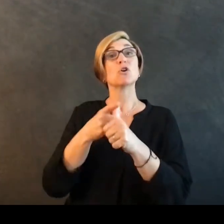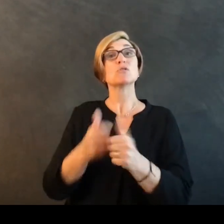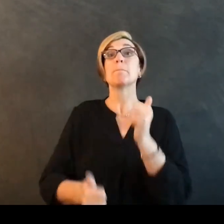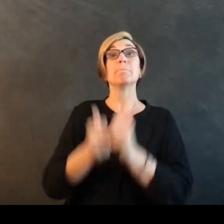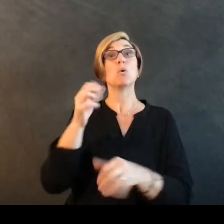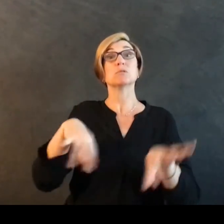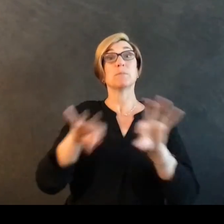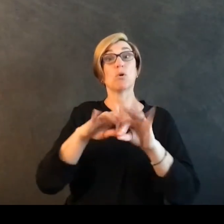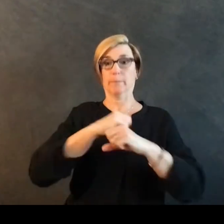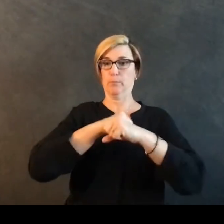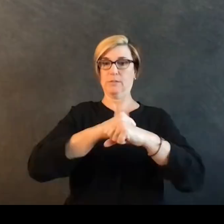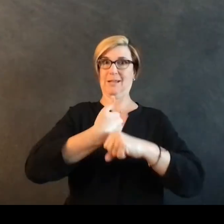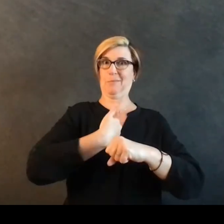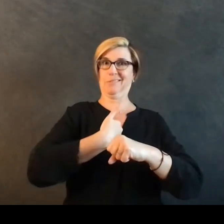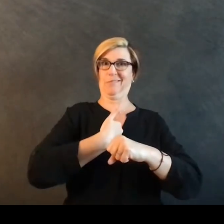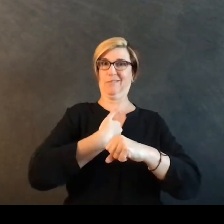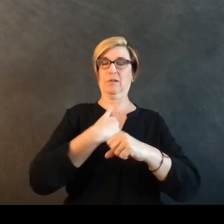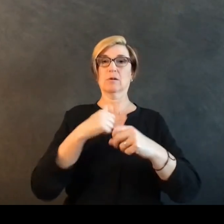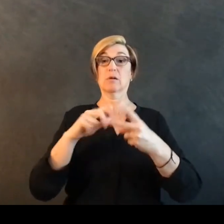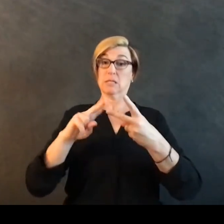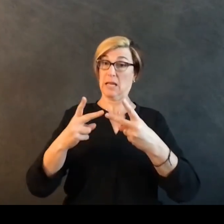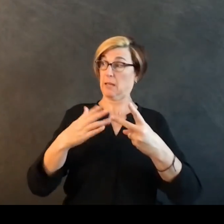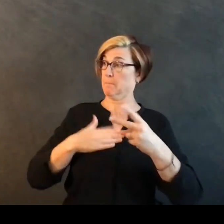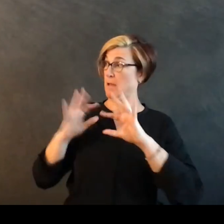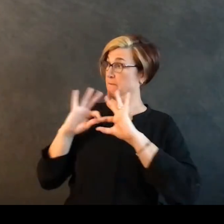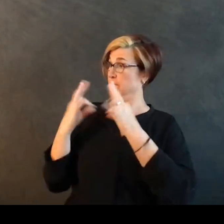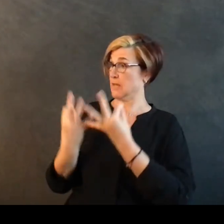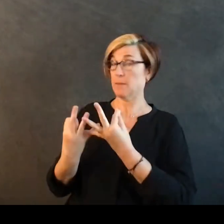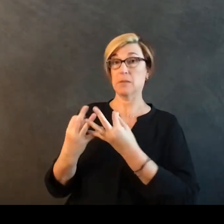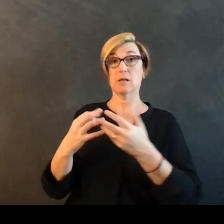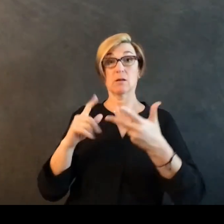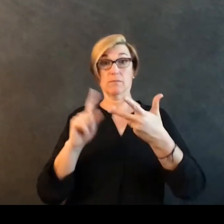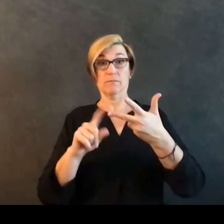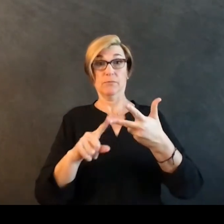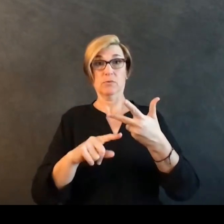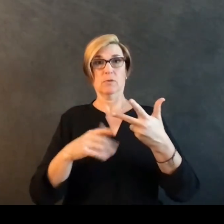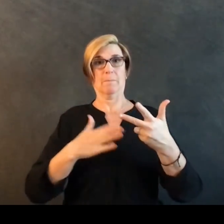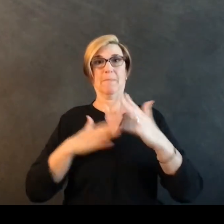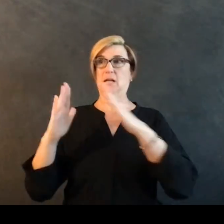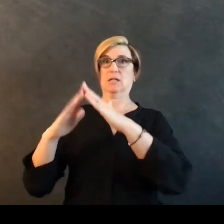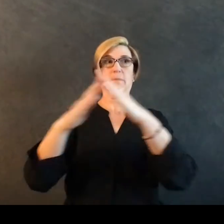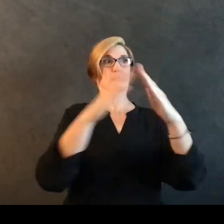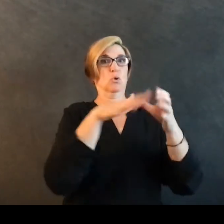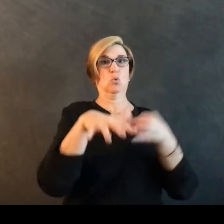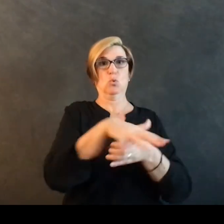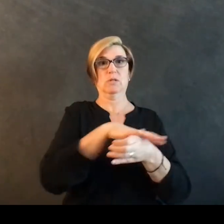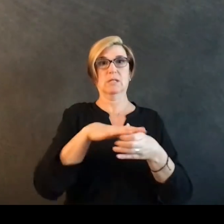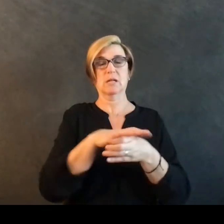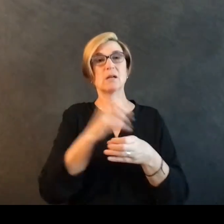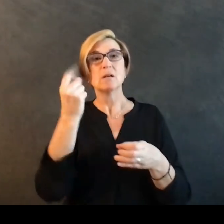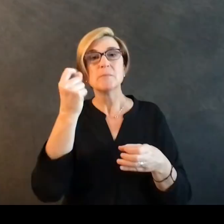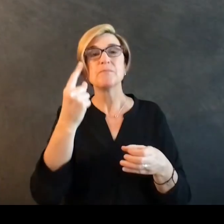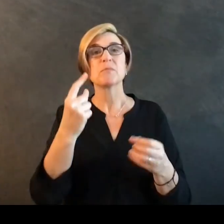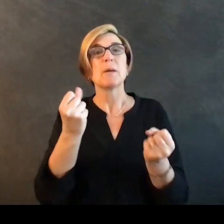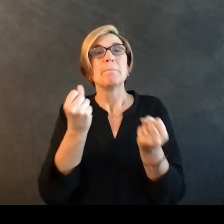your family to protect the health of your community we know so many people are asymptomatic and people that literally don't know they have the